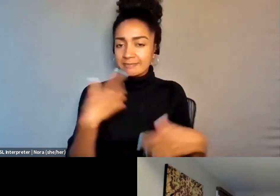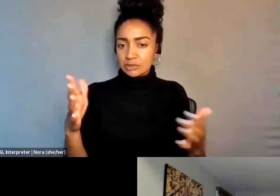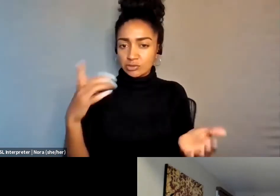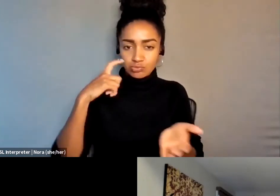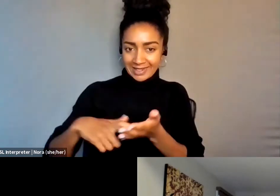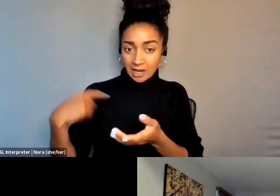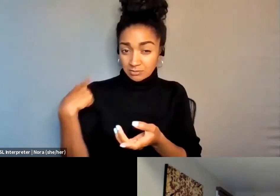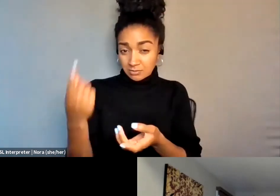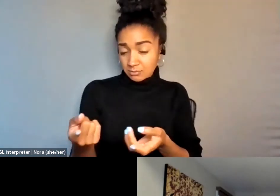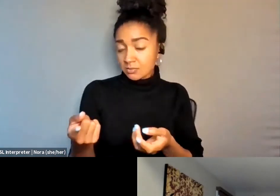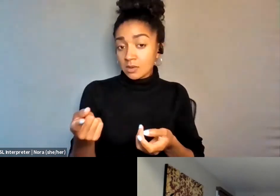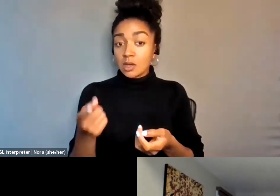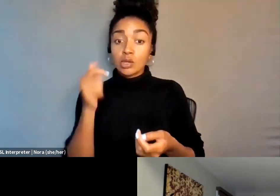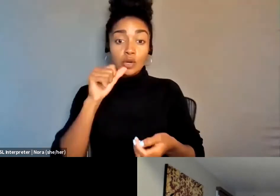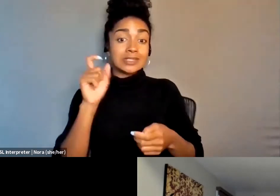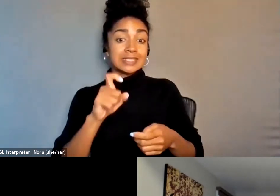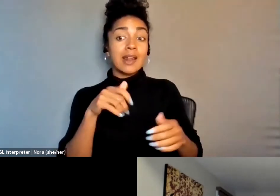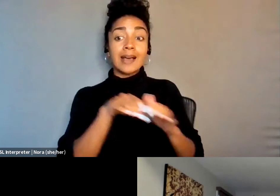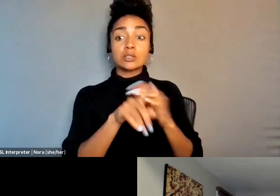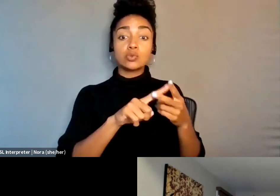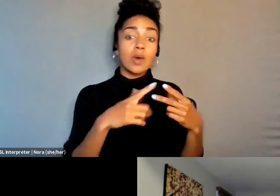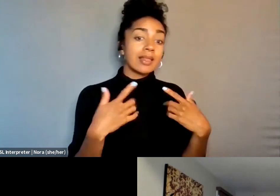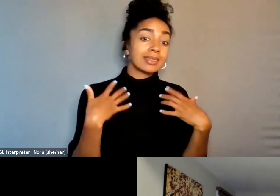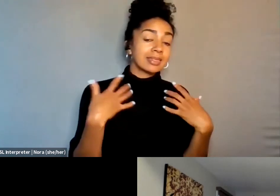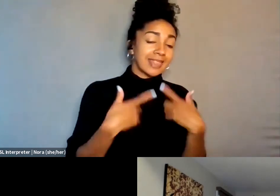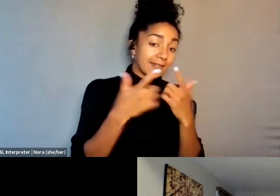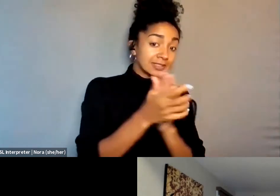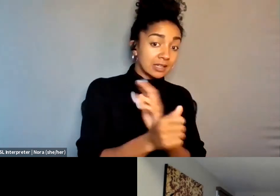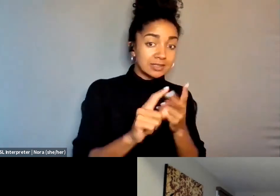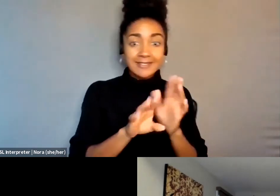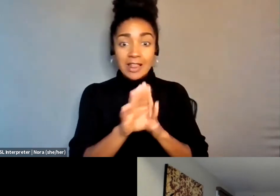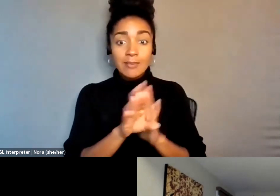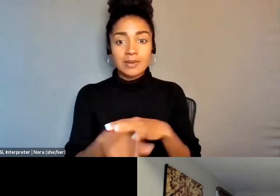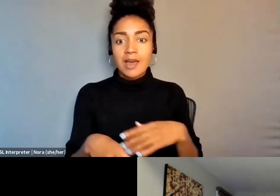role models,